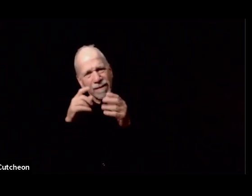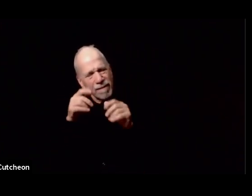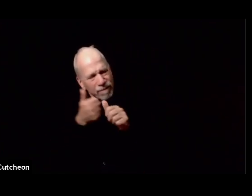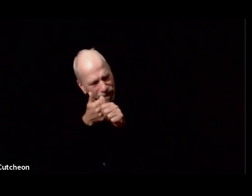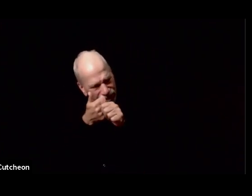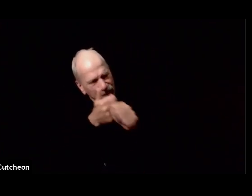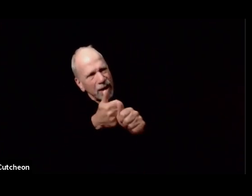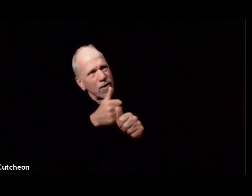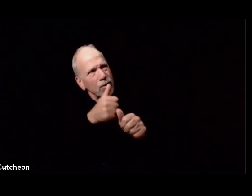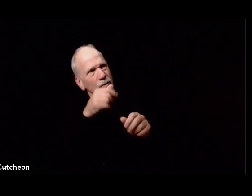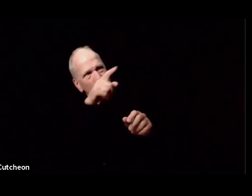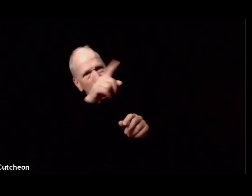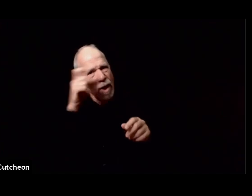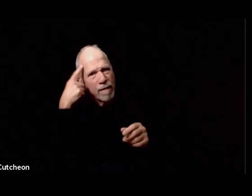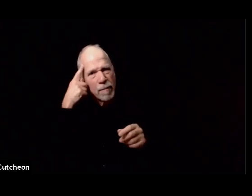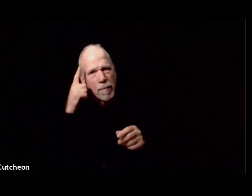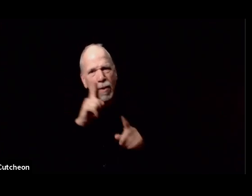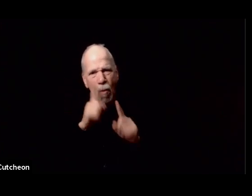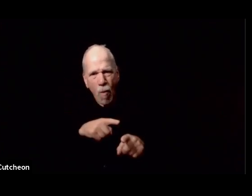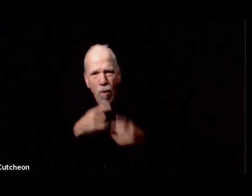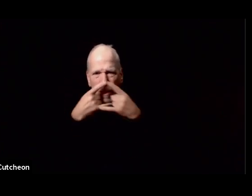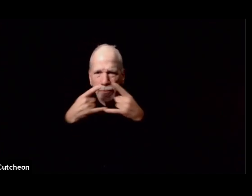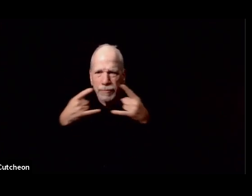to 4th of July parties this weekend because what I hear